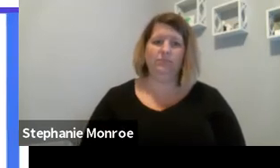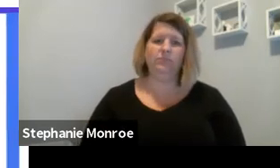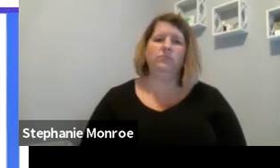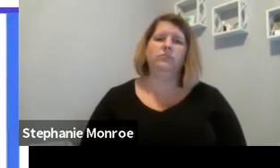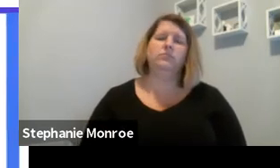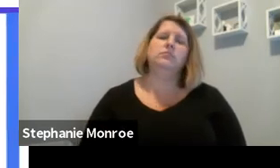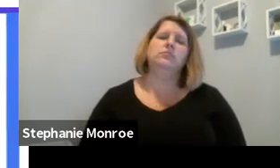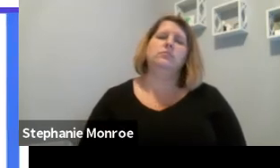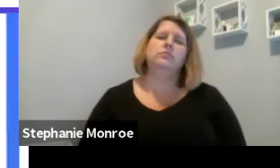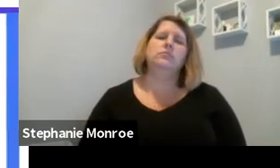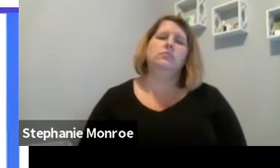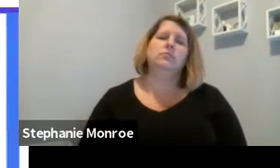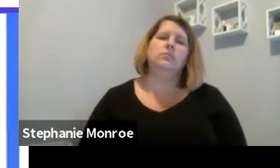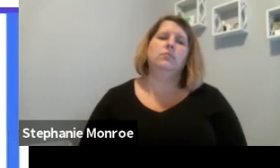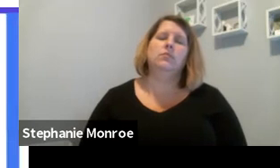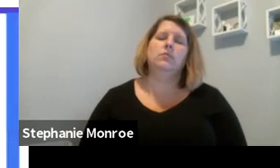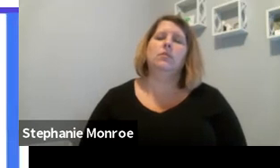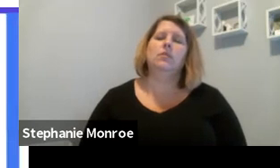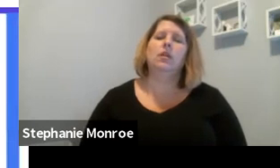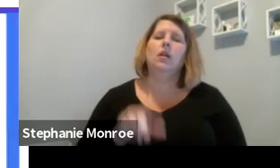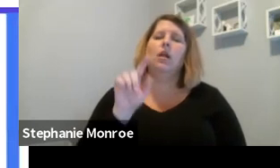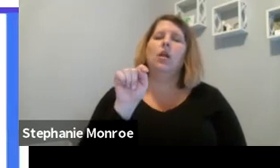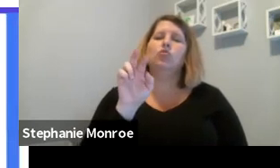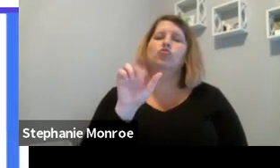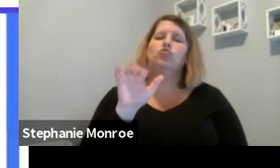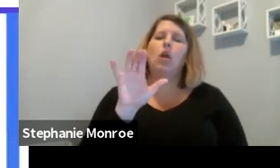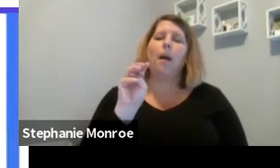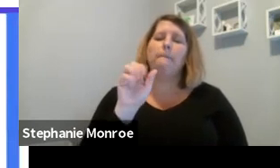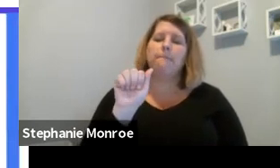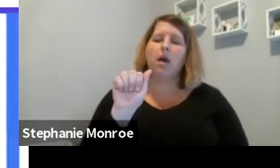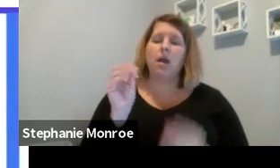What does trauma-informed care try to do?